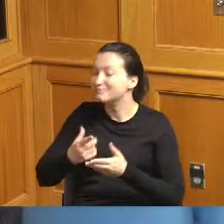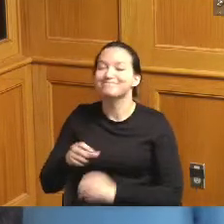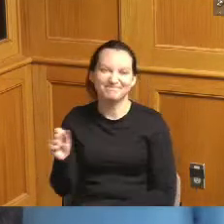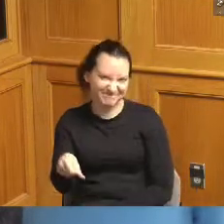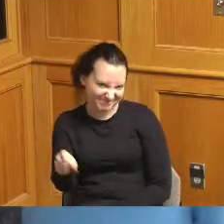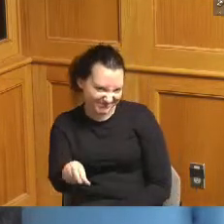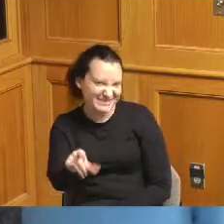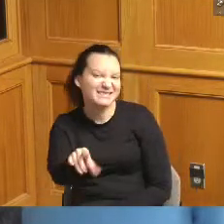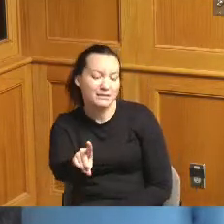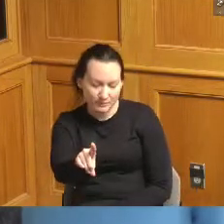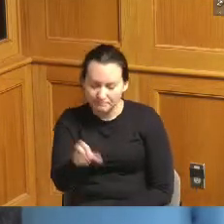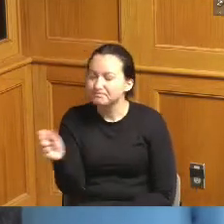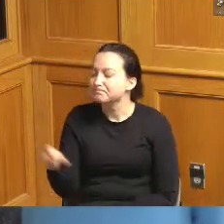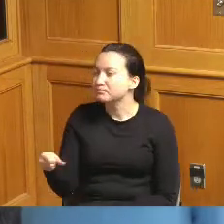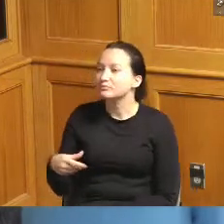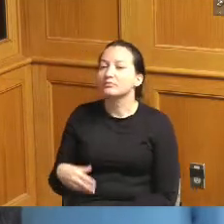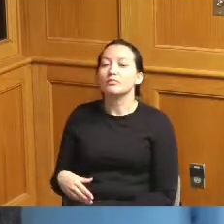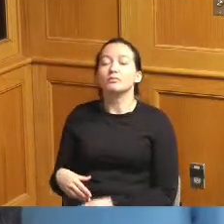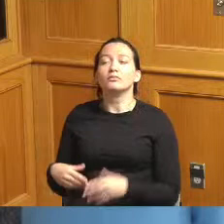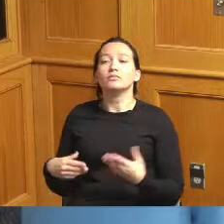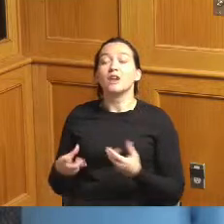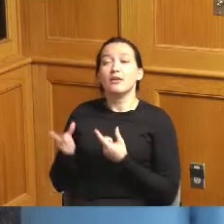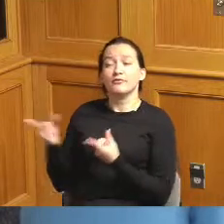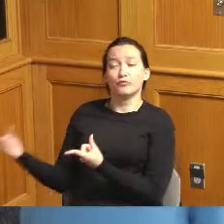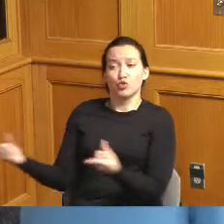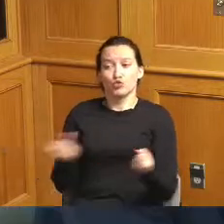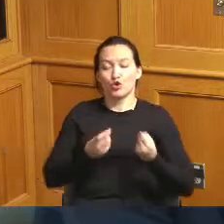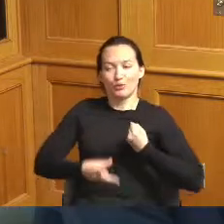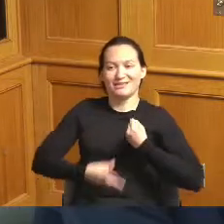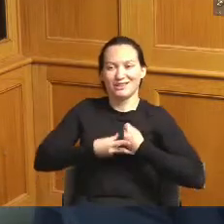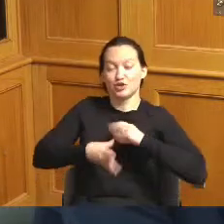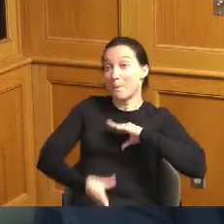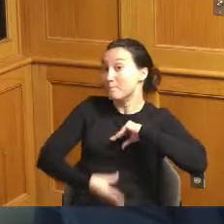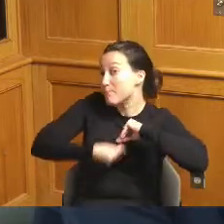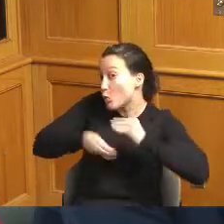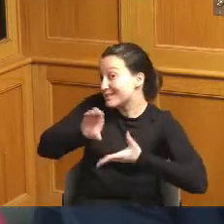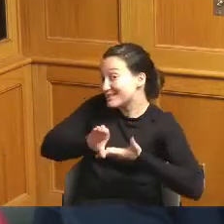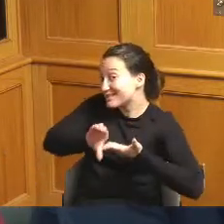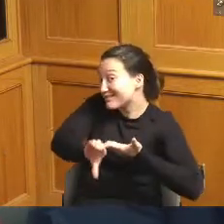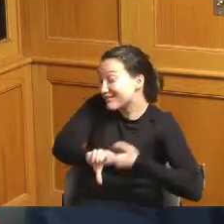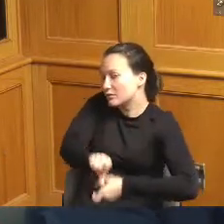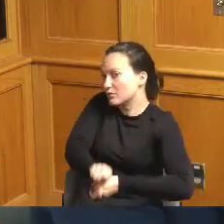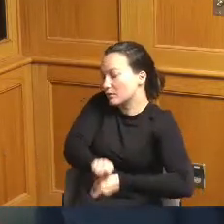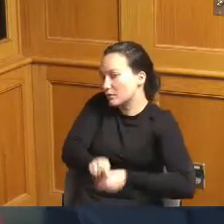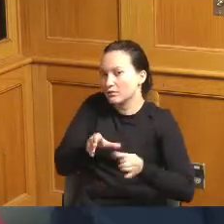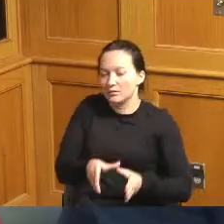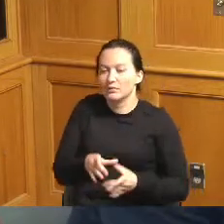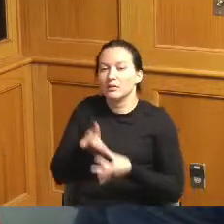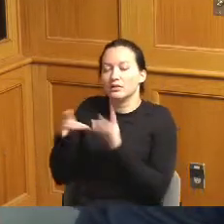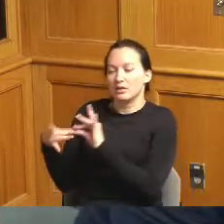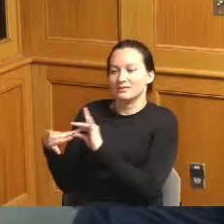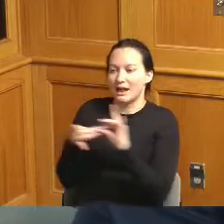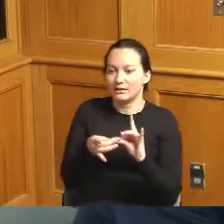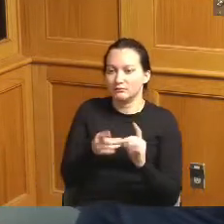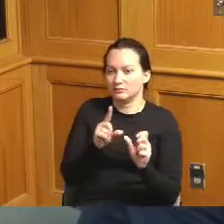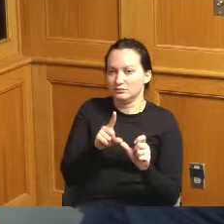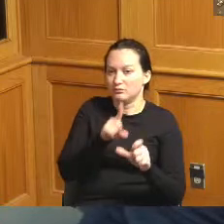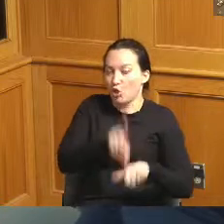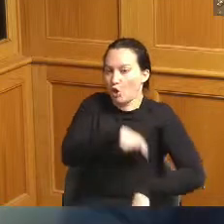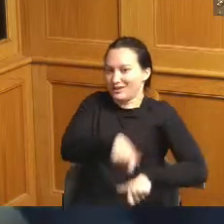did so we did a recruitment and retention bonus to our employees and we tied it to longevity and that